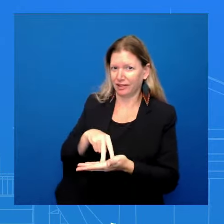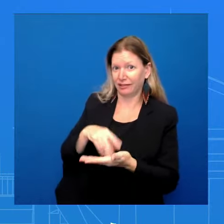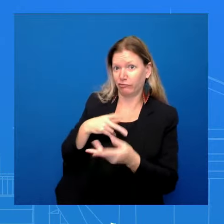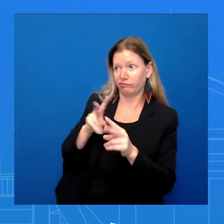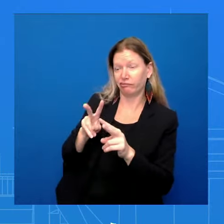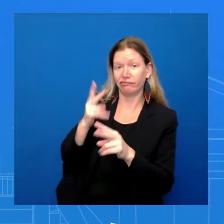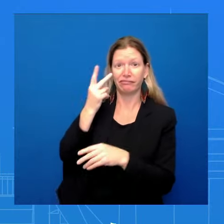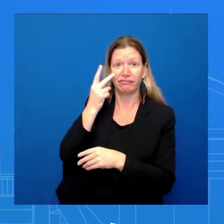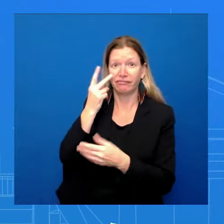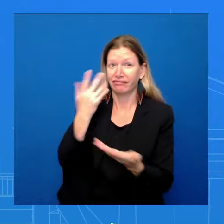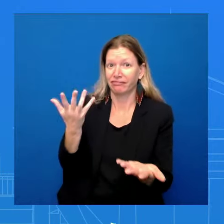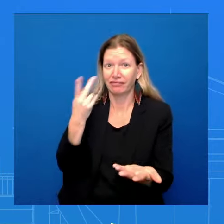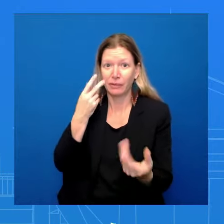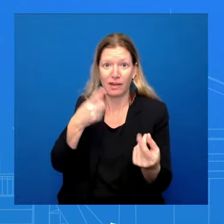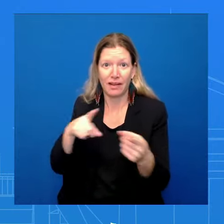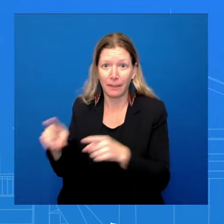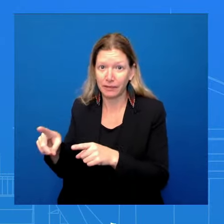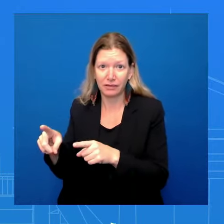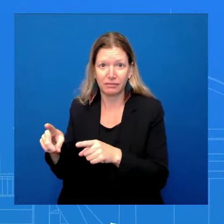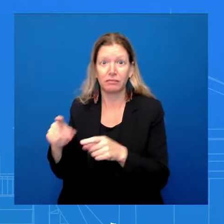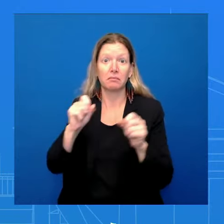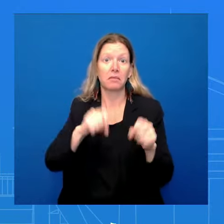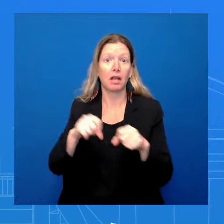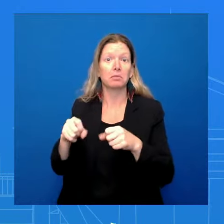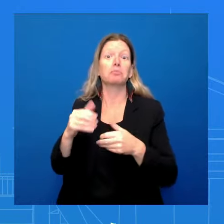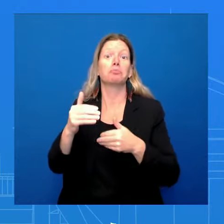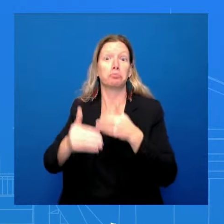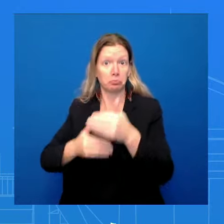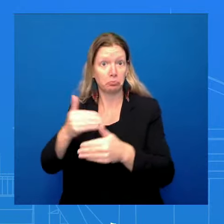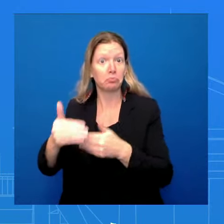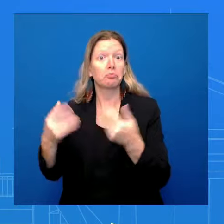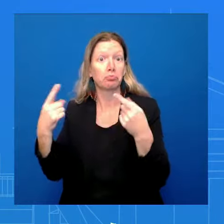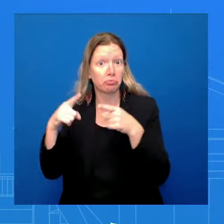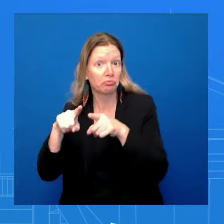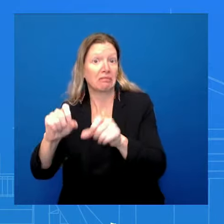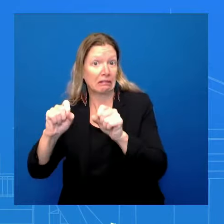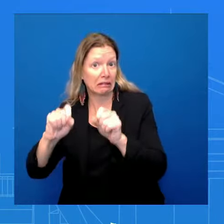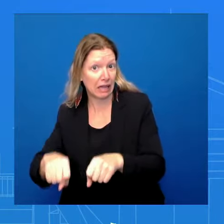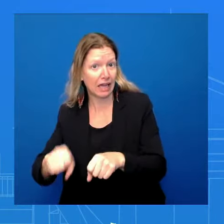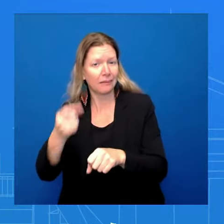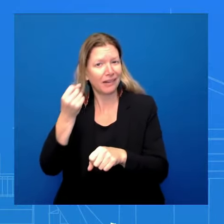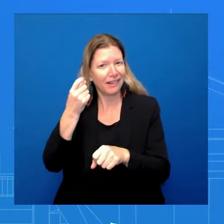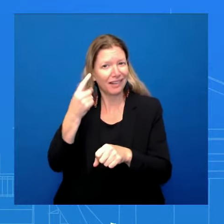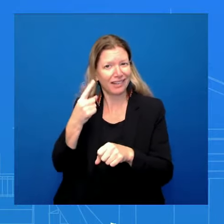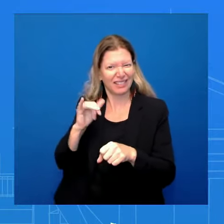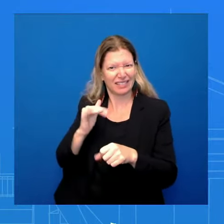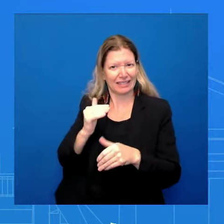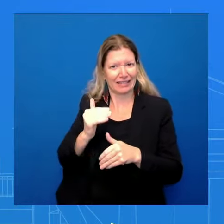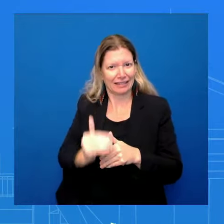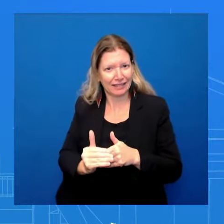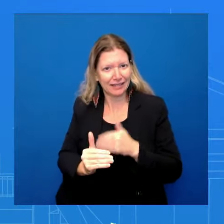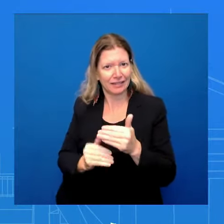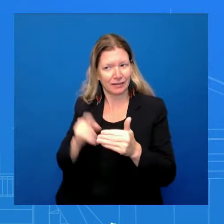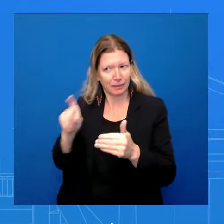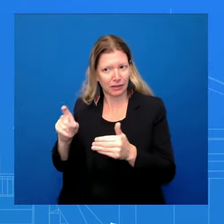along a roadmap that involves this kind of step-by-step set of actions on both sides. Time will tell. Yeah. The Press: Thank you -- thank you, Jake.